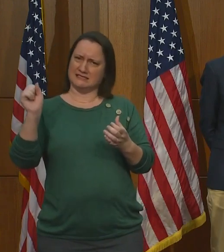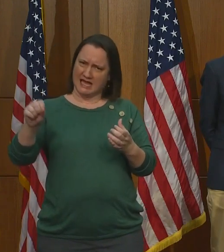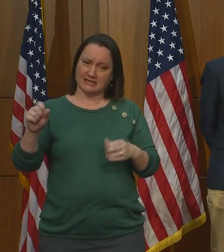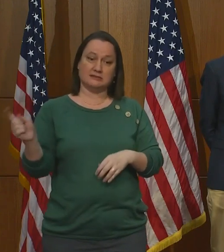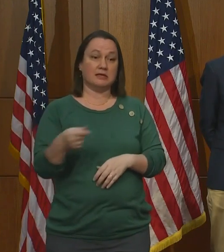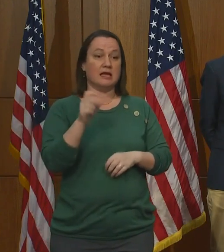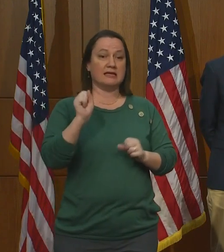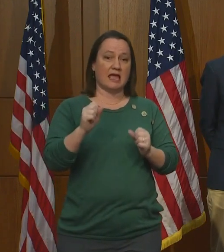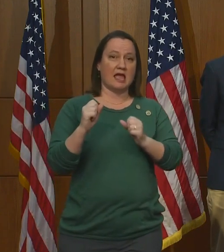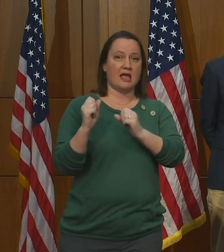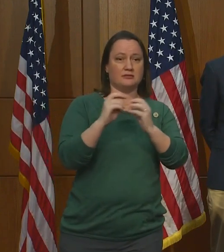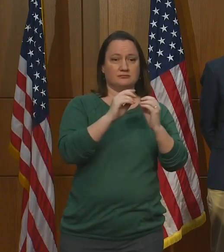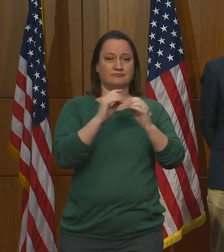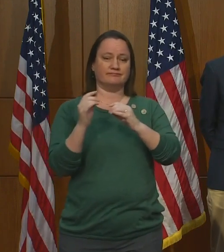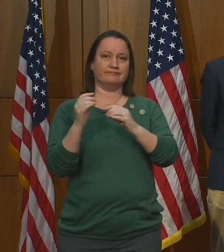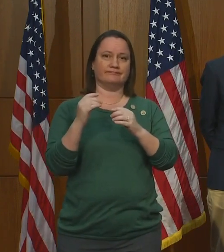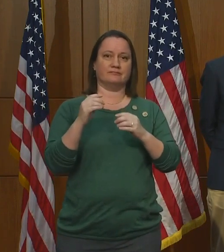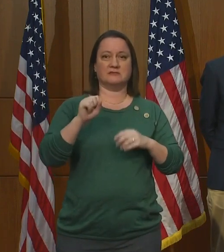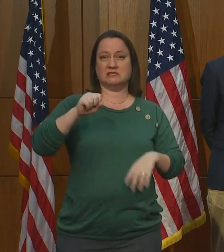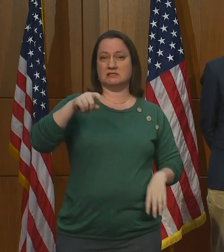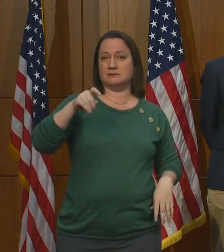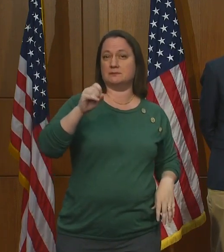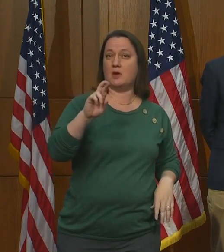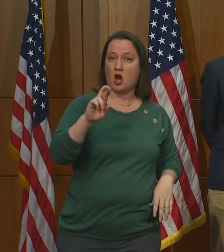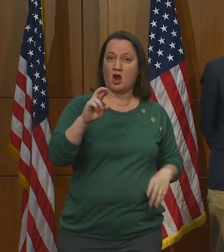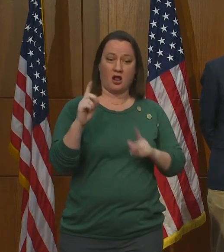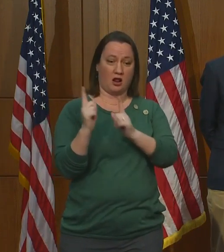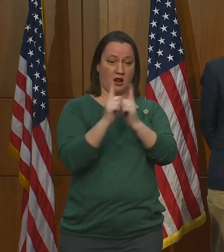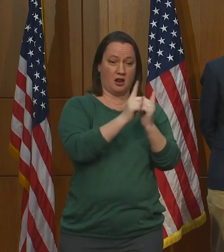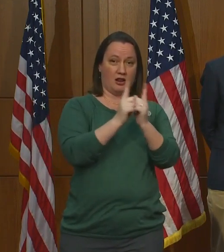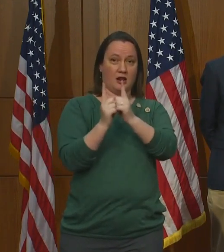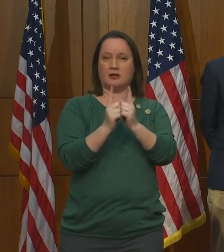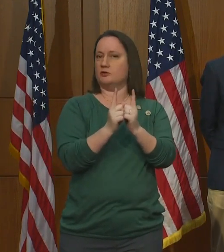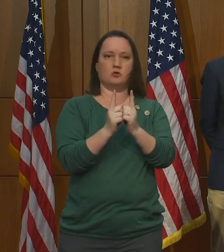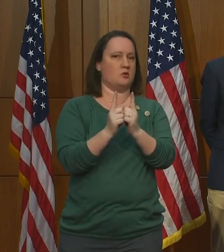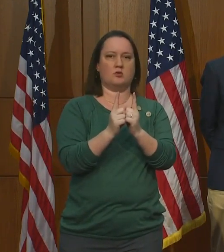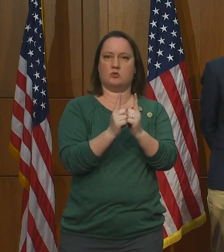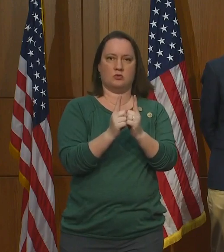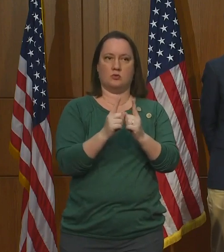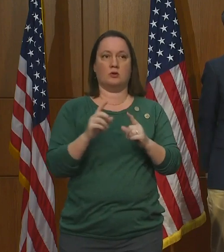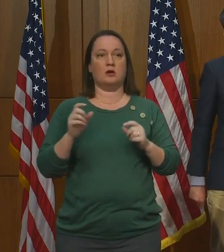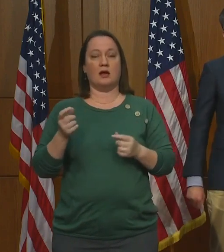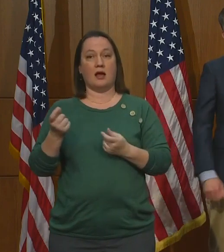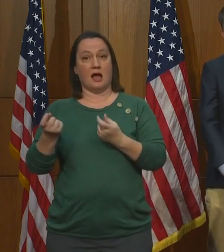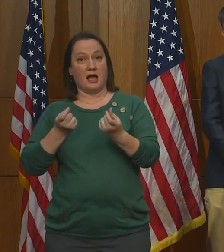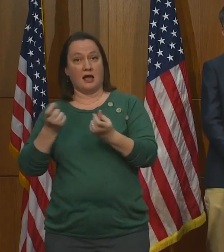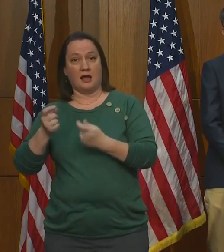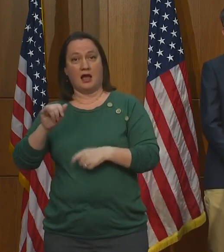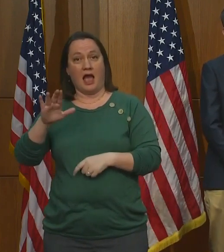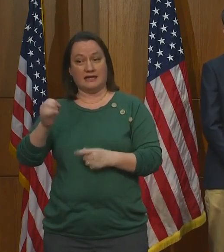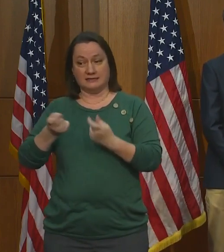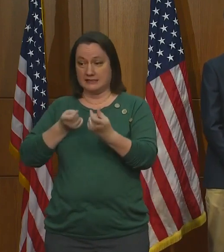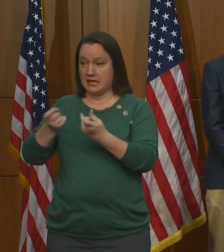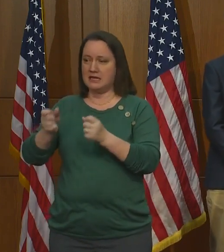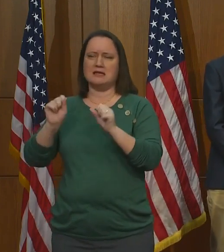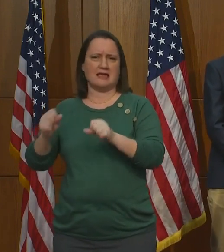ACROSS CLASSES. CAN YOU TRY.